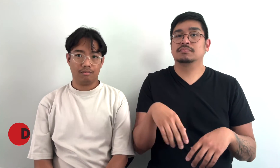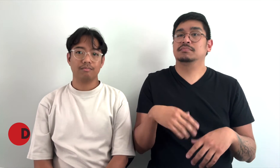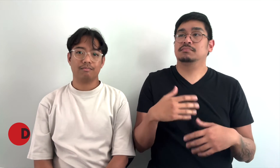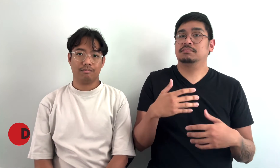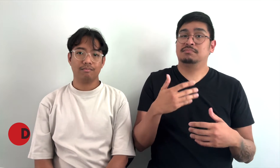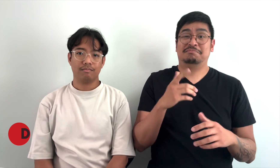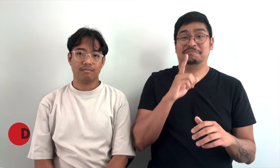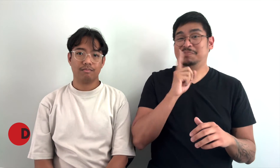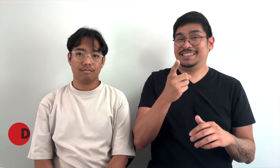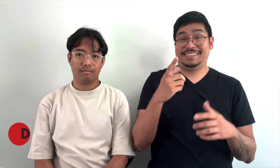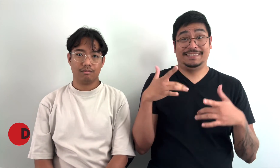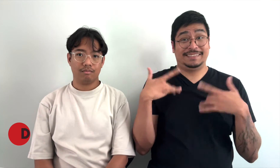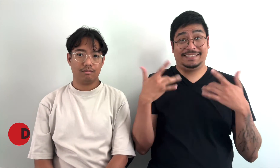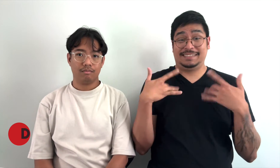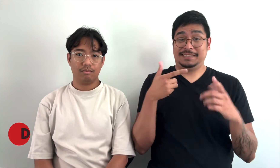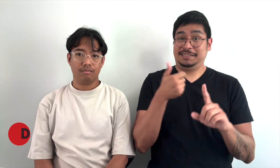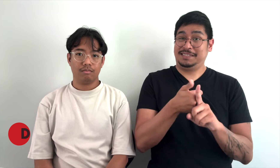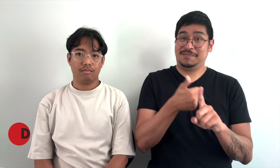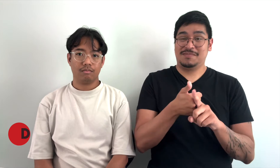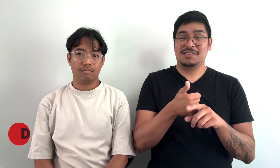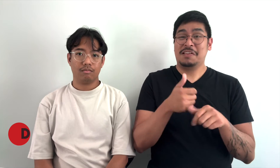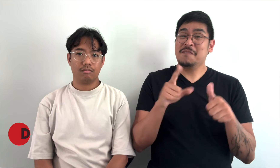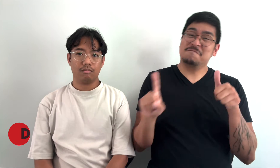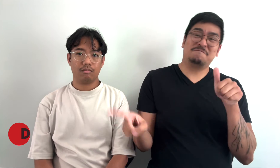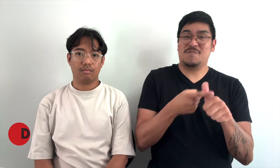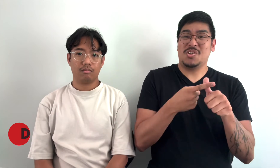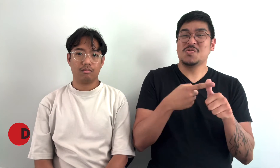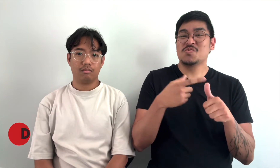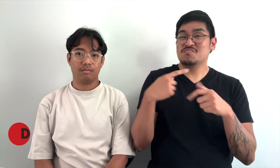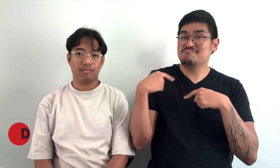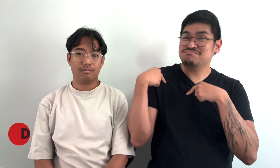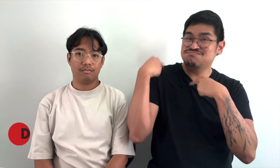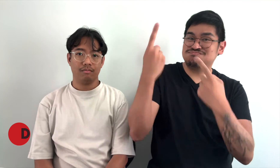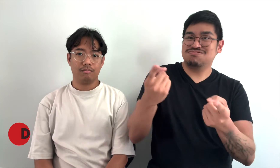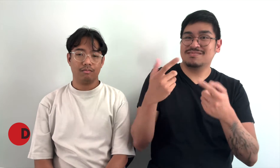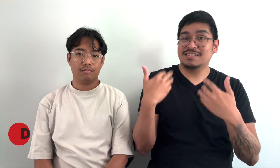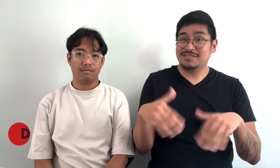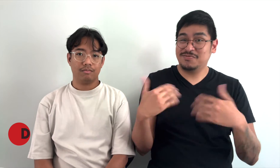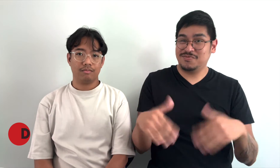Really the event itself is our first ever,